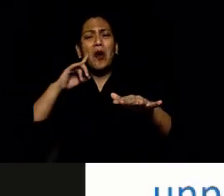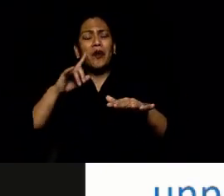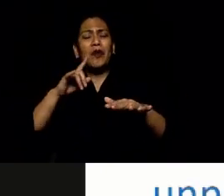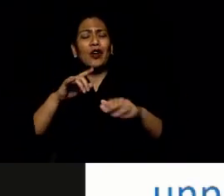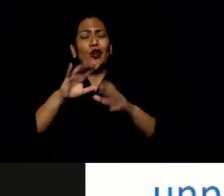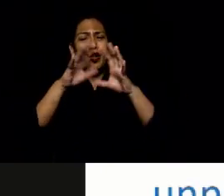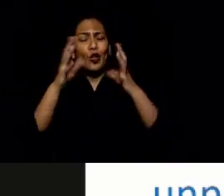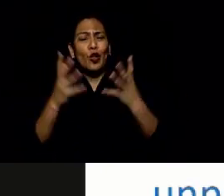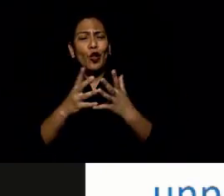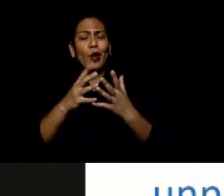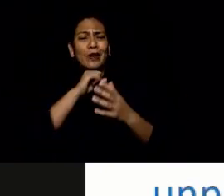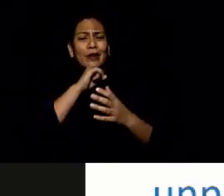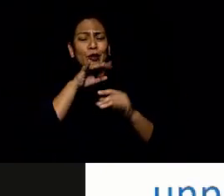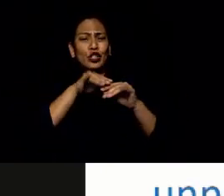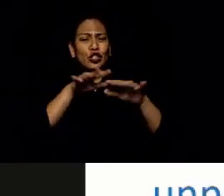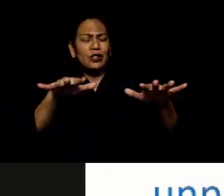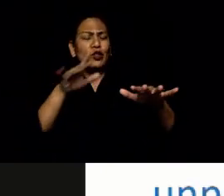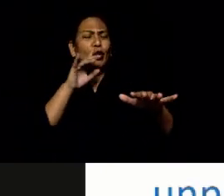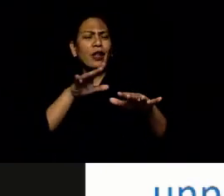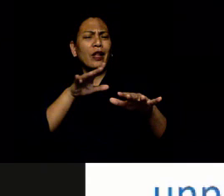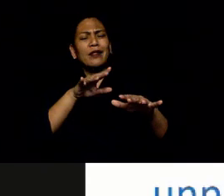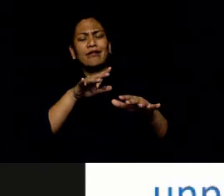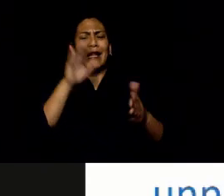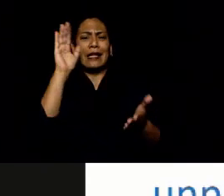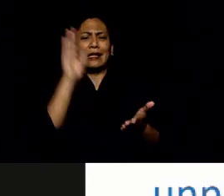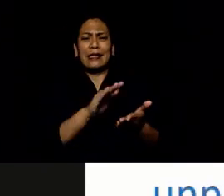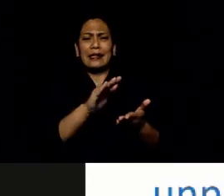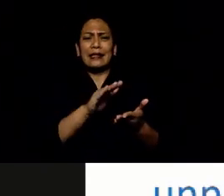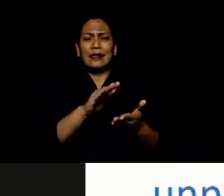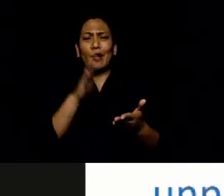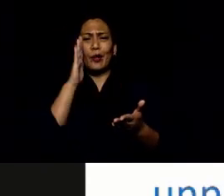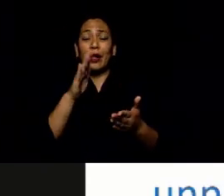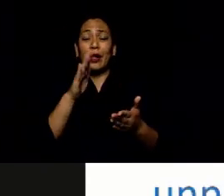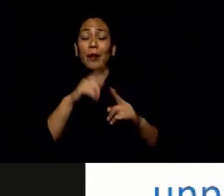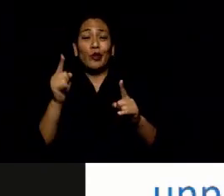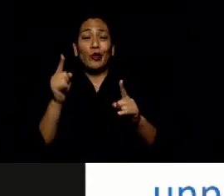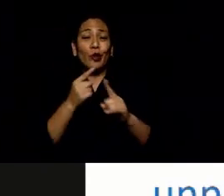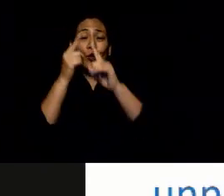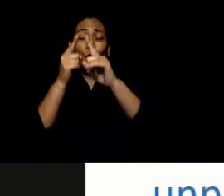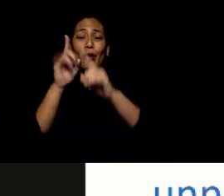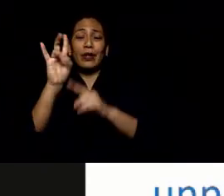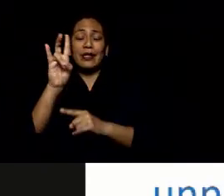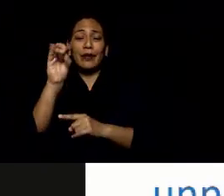over the course of the year globally. So we've got to reach 7% on an annual basis.